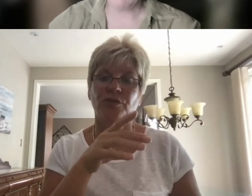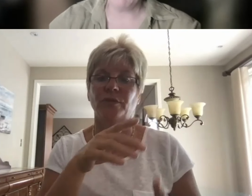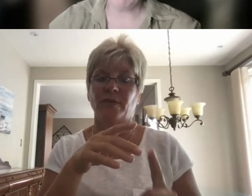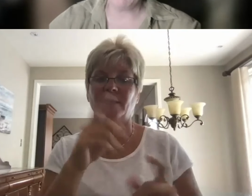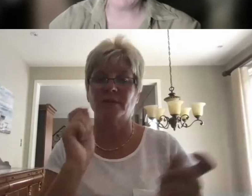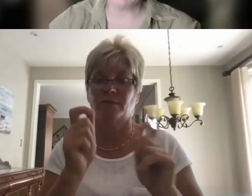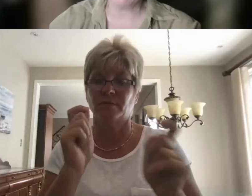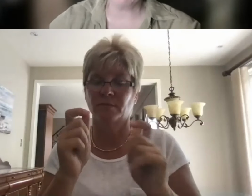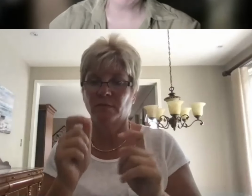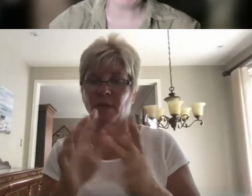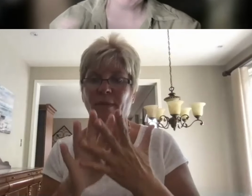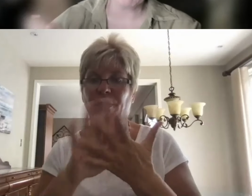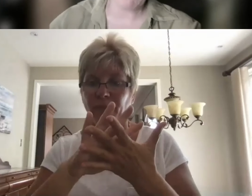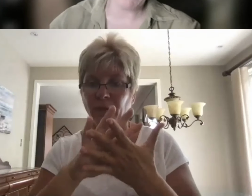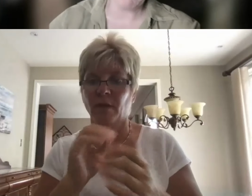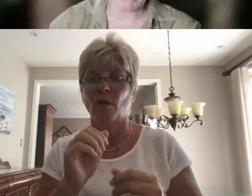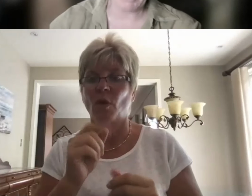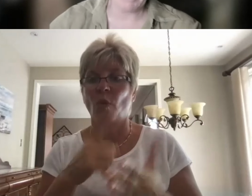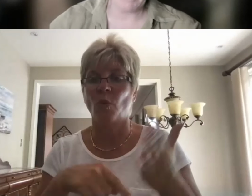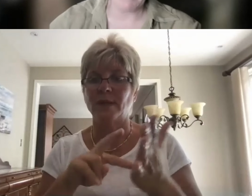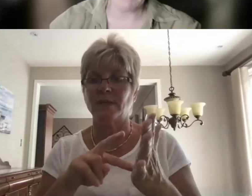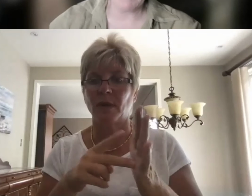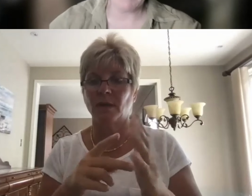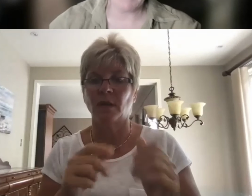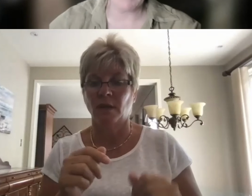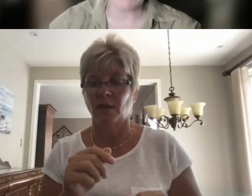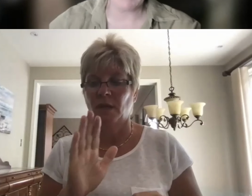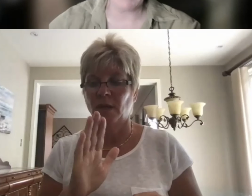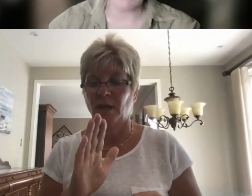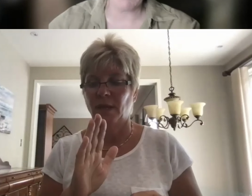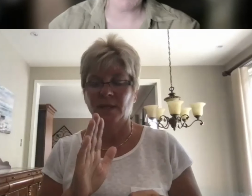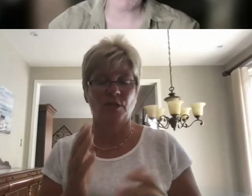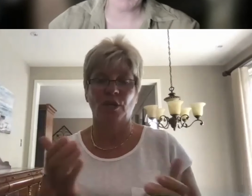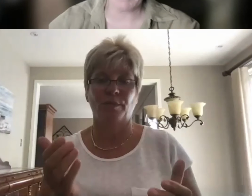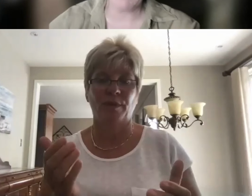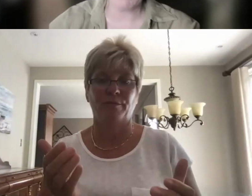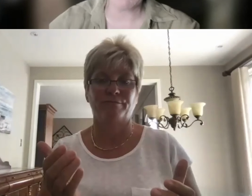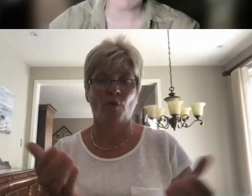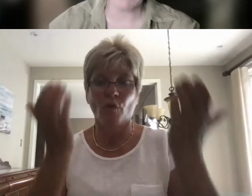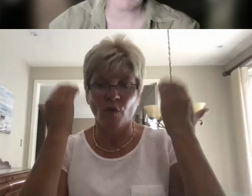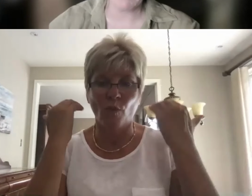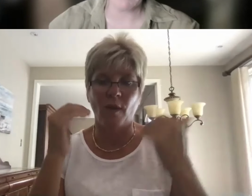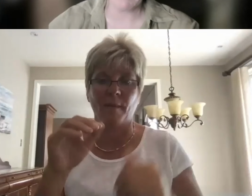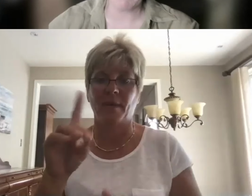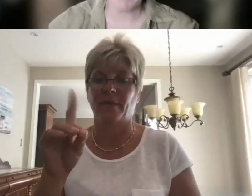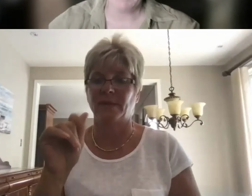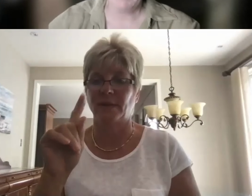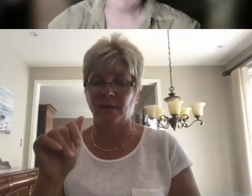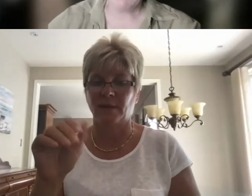it is going to be overwhelmed by any data-set that is used within the voice recognition system.